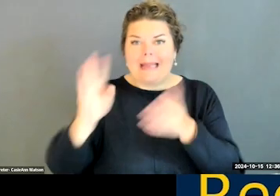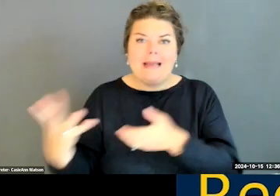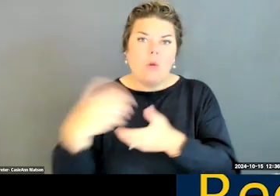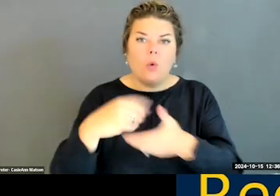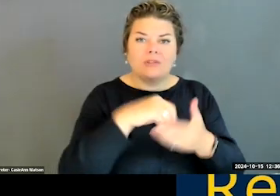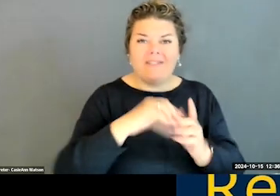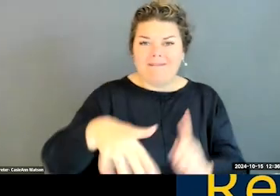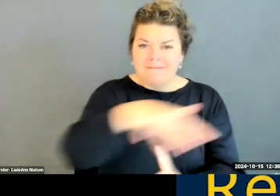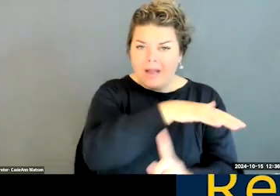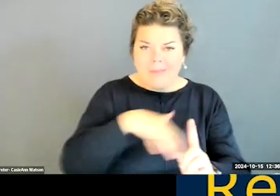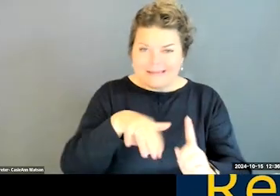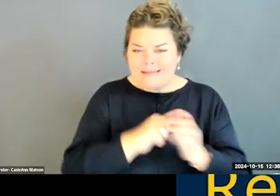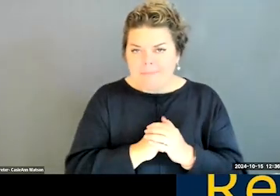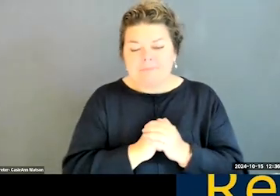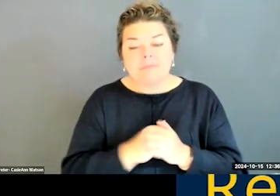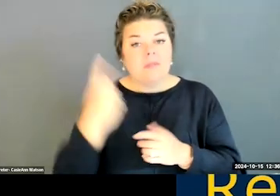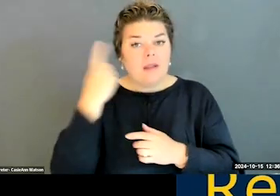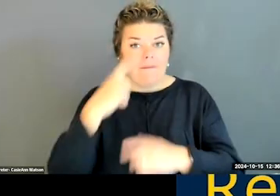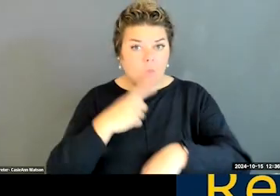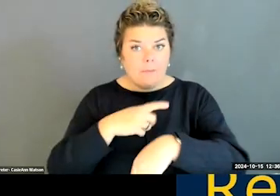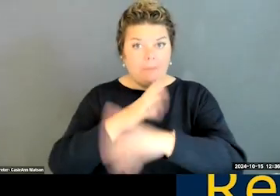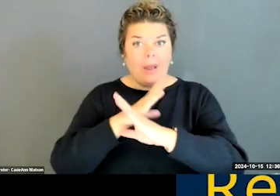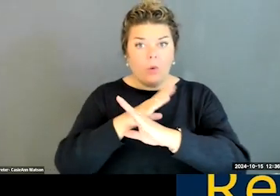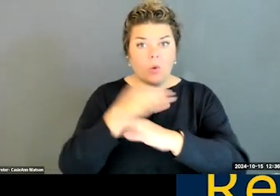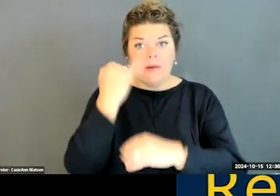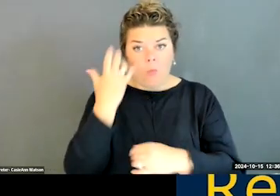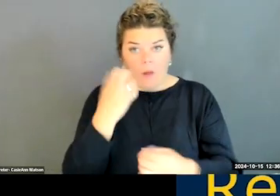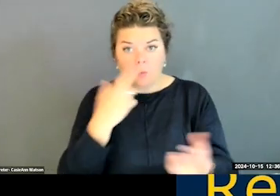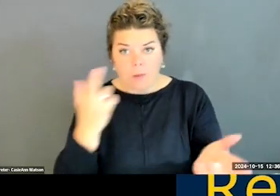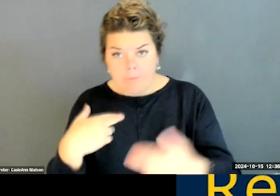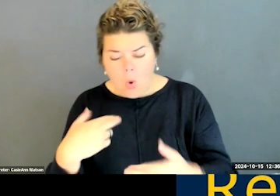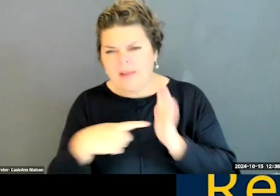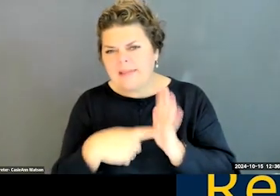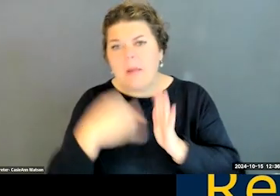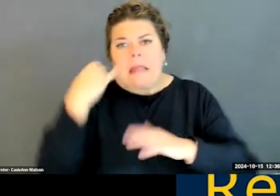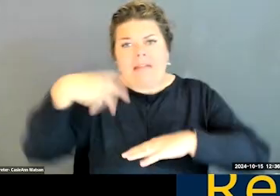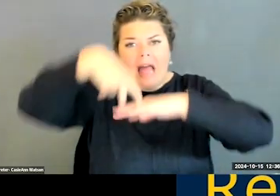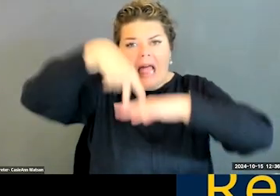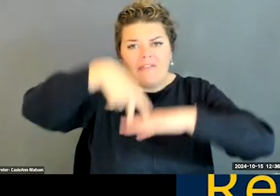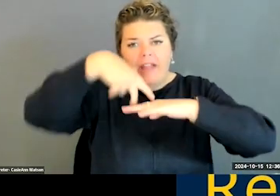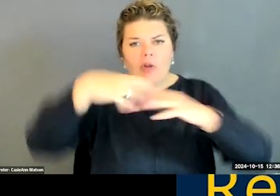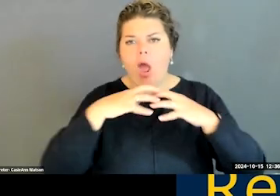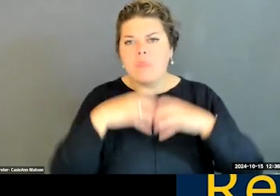And then when it comes to reporting those barriers to access, these are things like an elevator that is not operating,